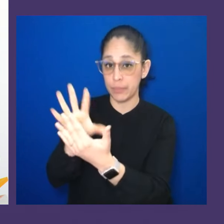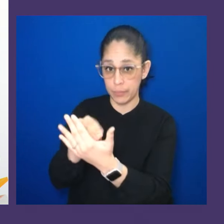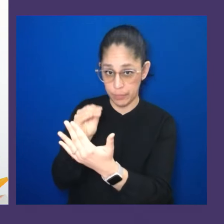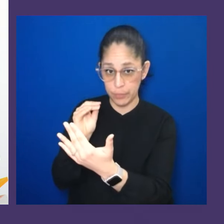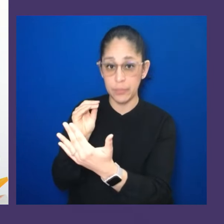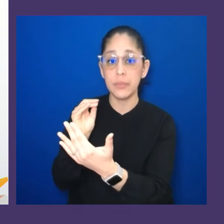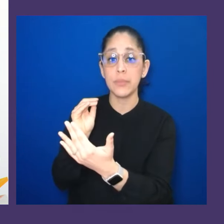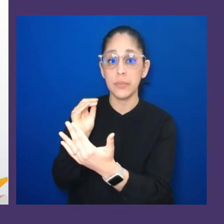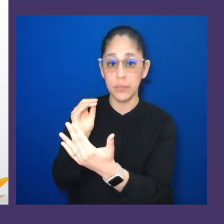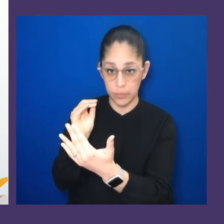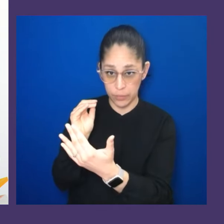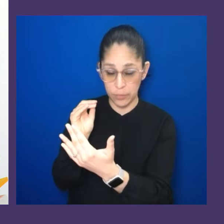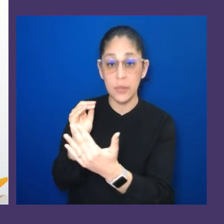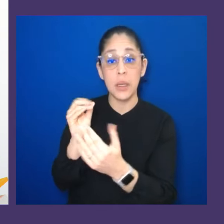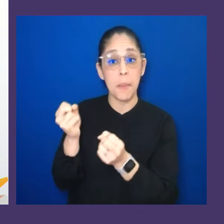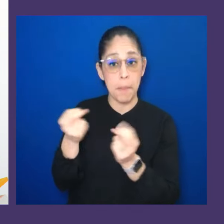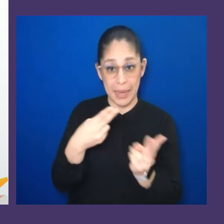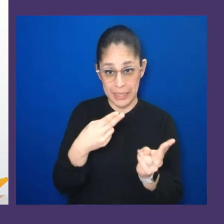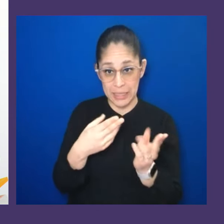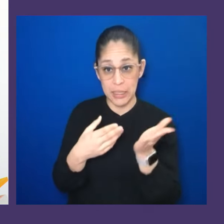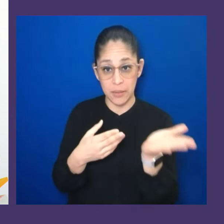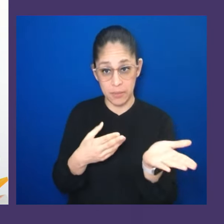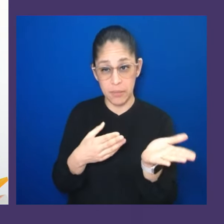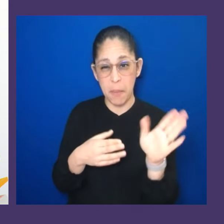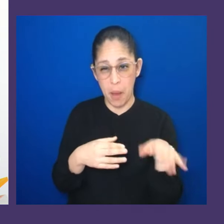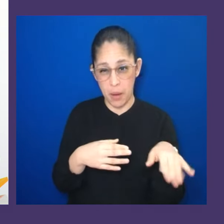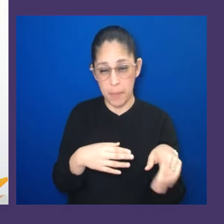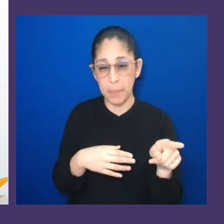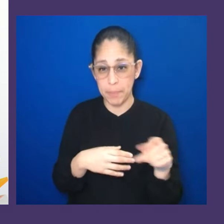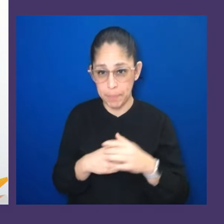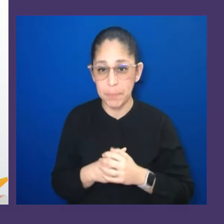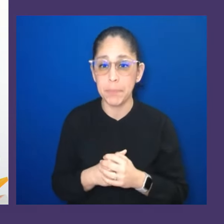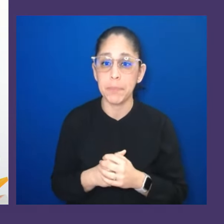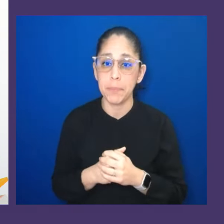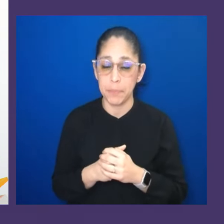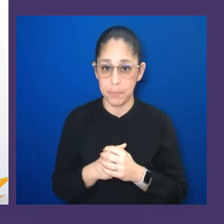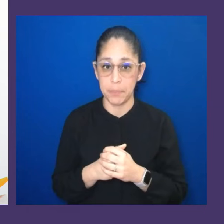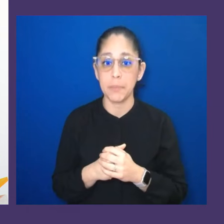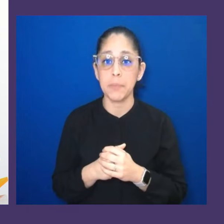Paste it here. . . Basically, the prompt says,